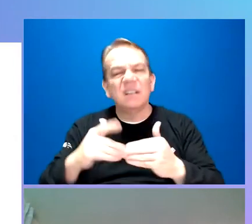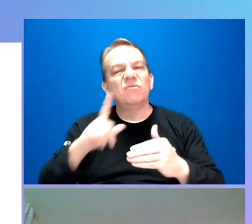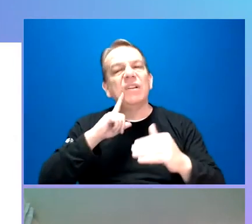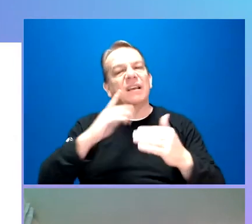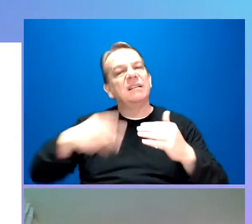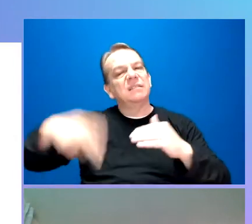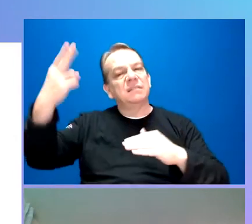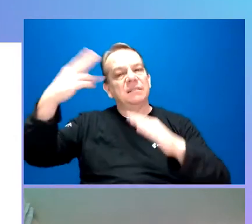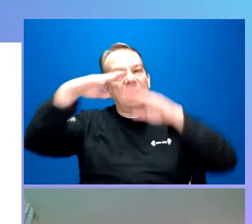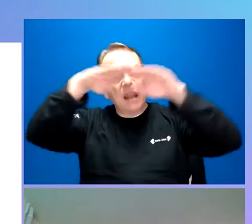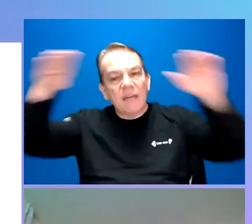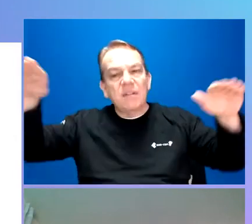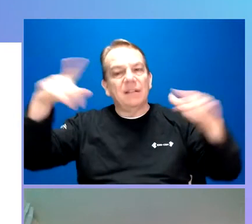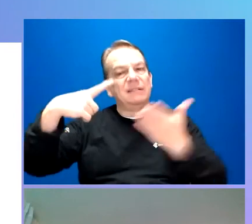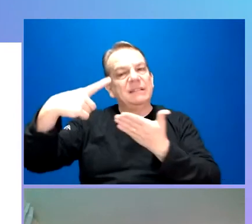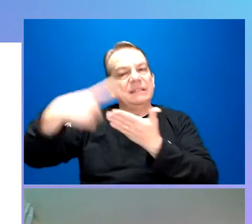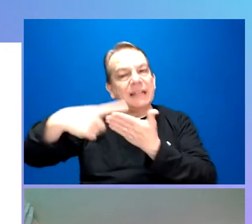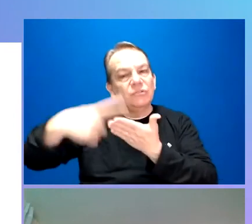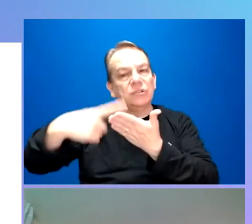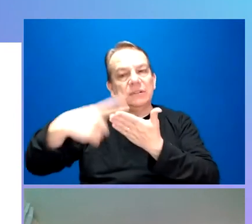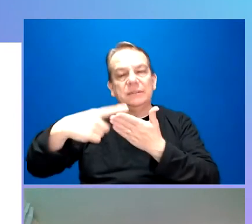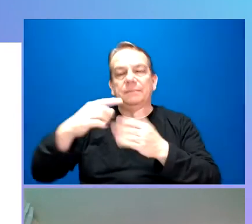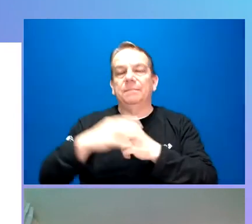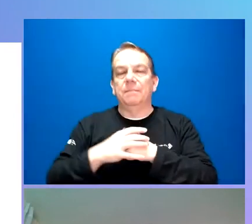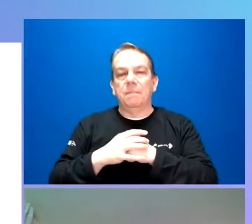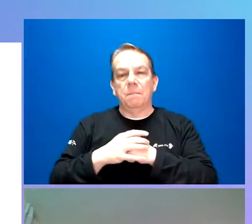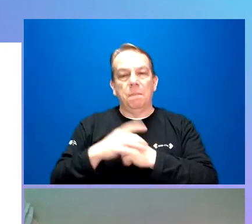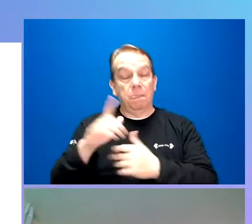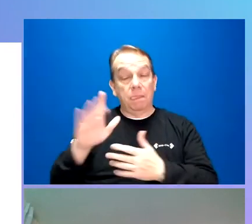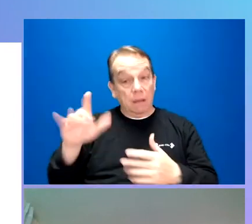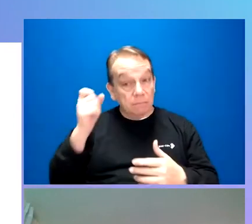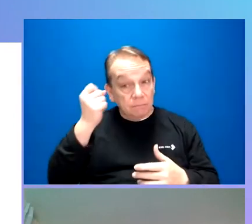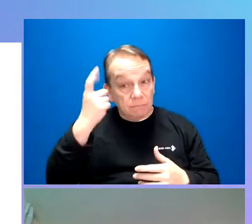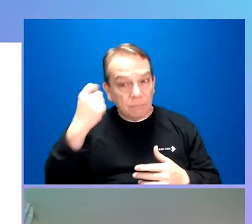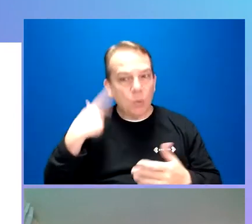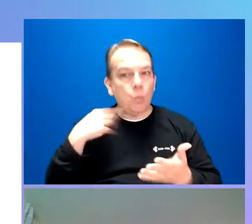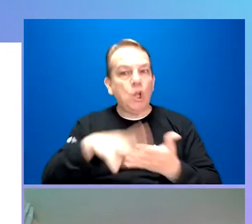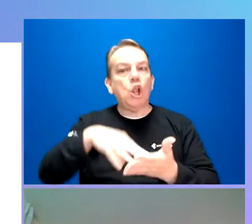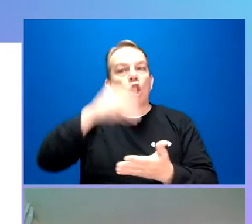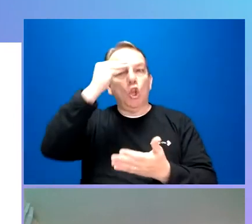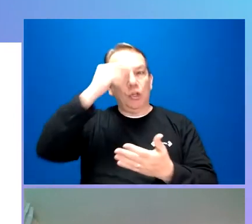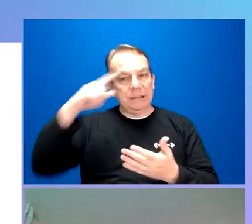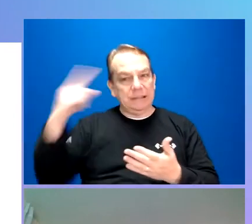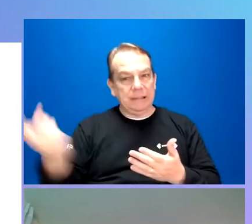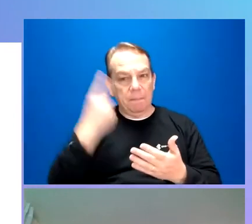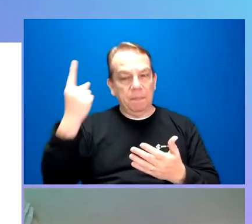what we learned was that we were